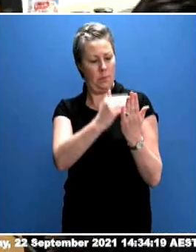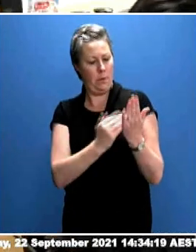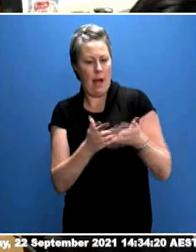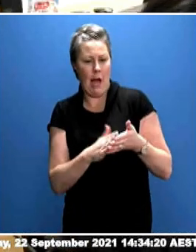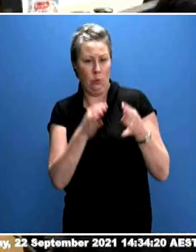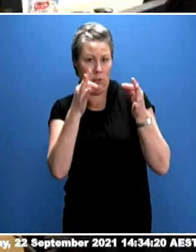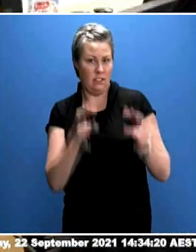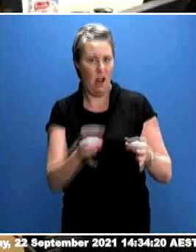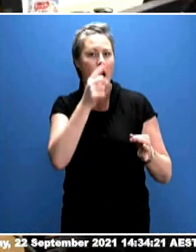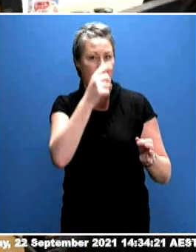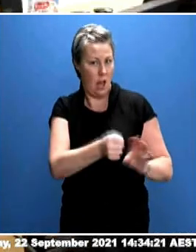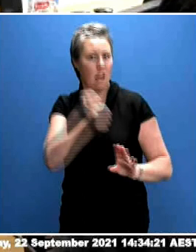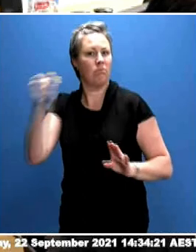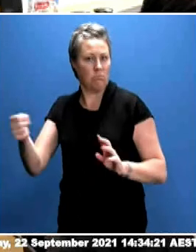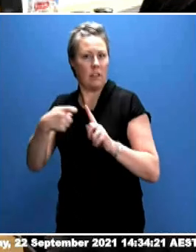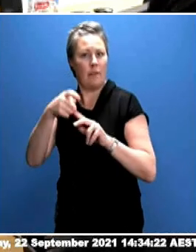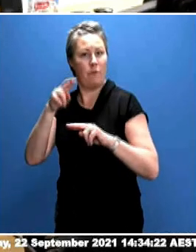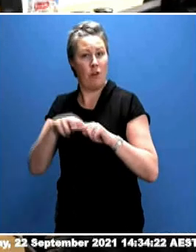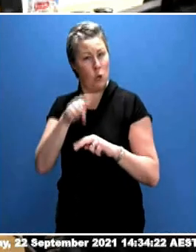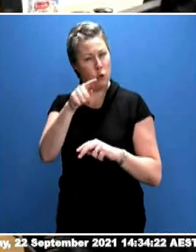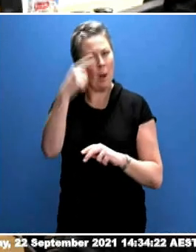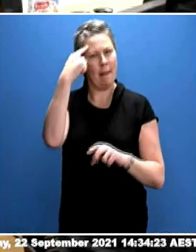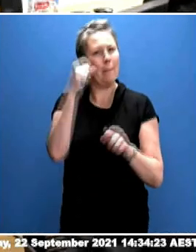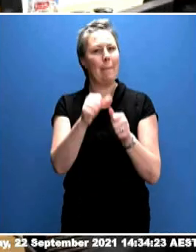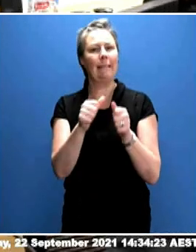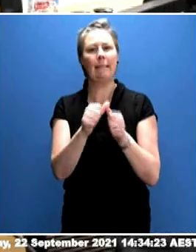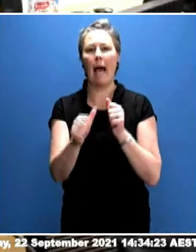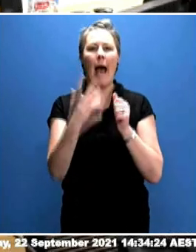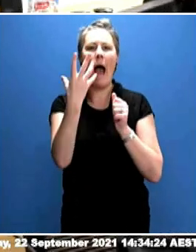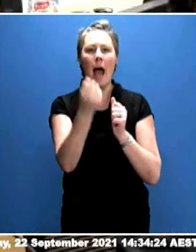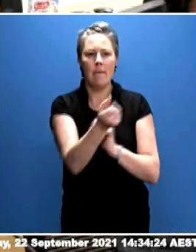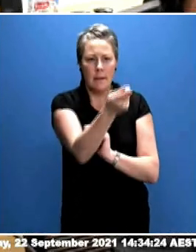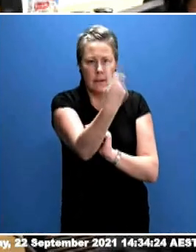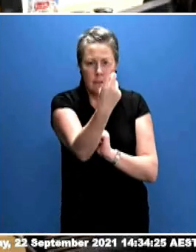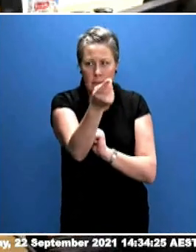important to have a multidisciplinary assessment of children entering the